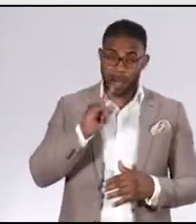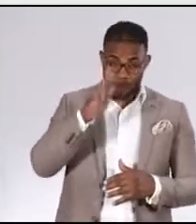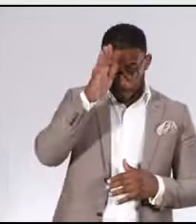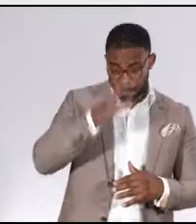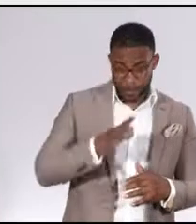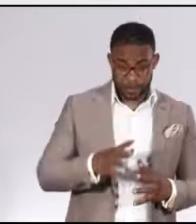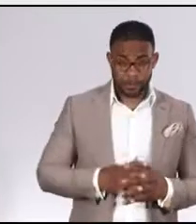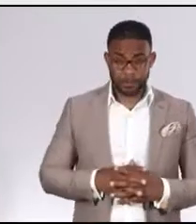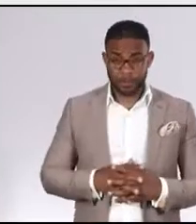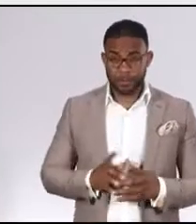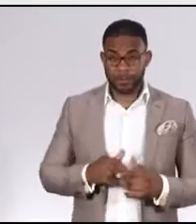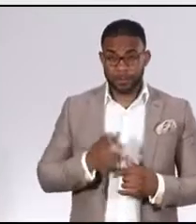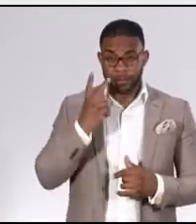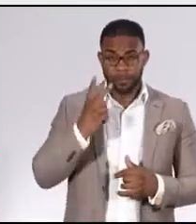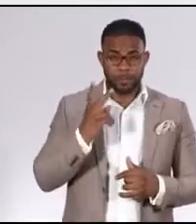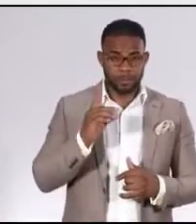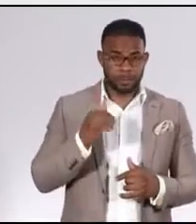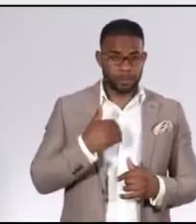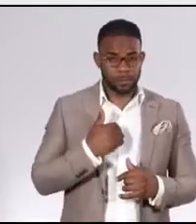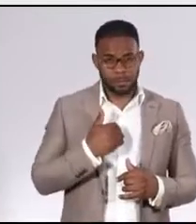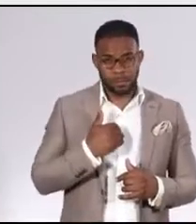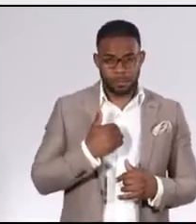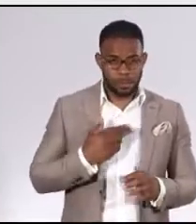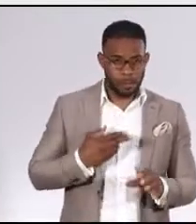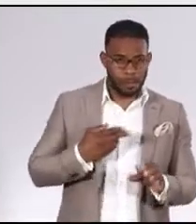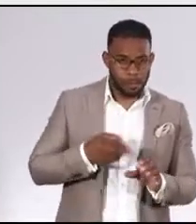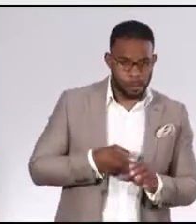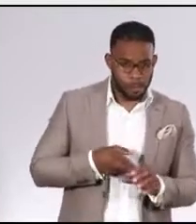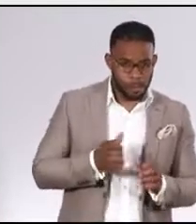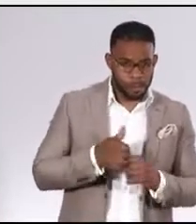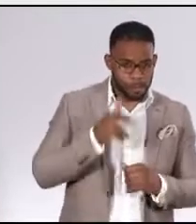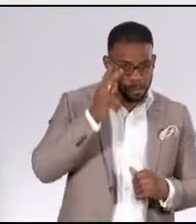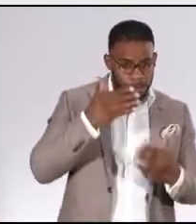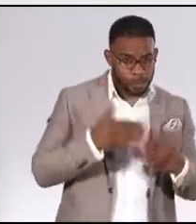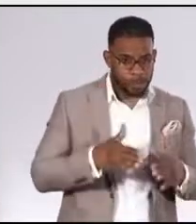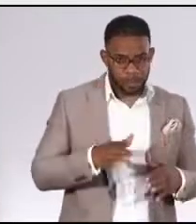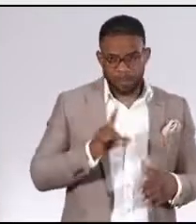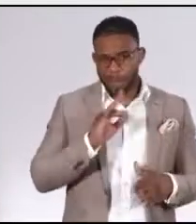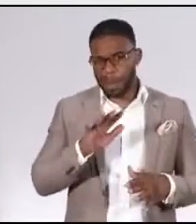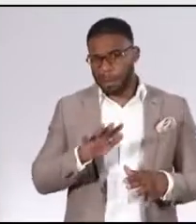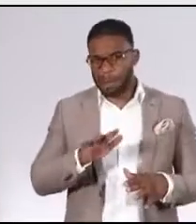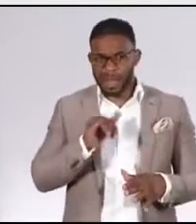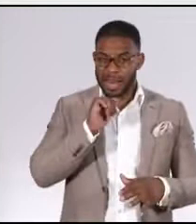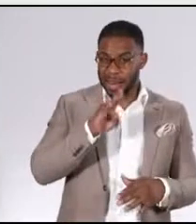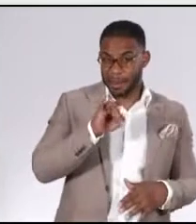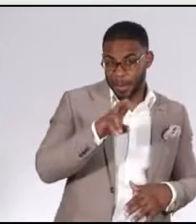and Then we see, we do have uh participants uh with hearing loss that are non binary or the person for whom